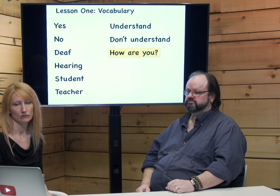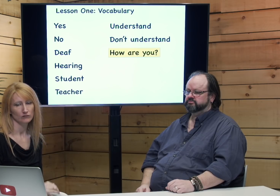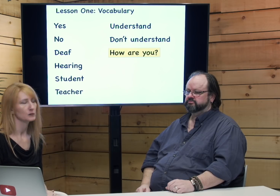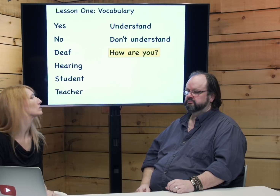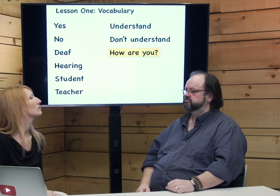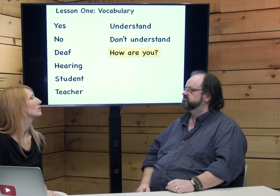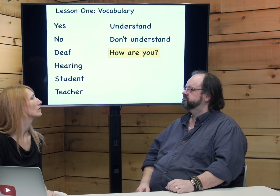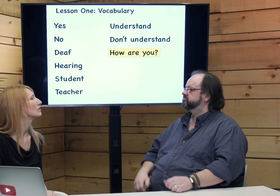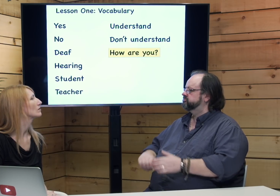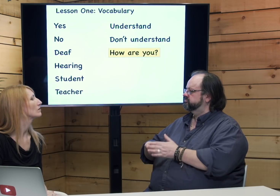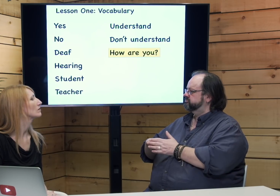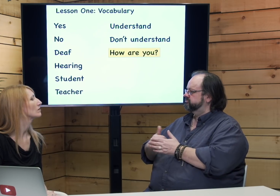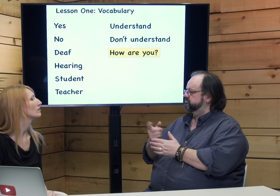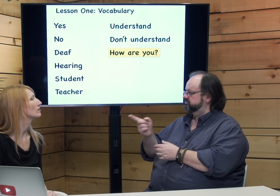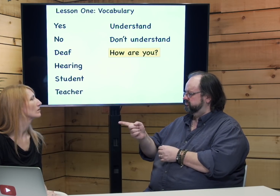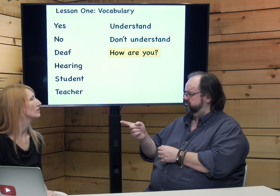How are you?